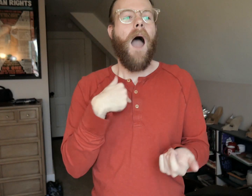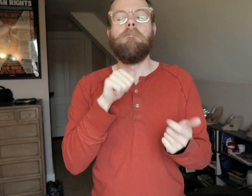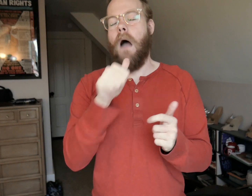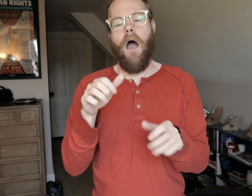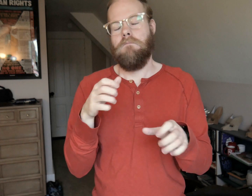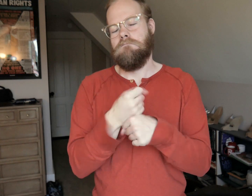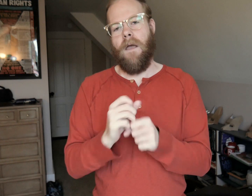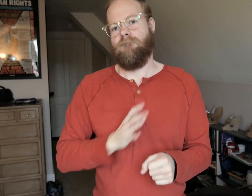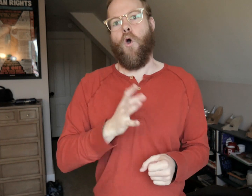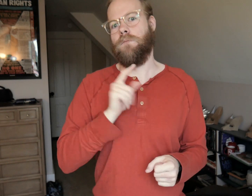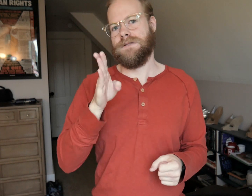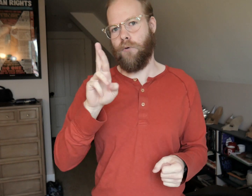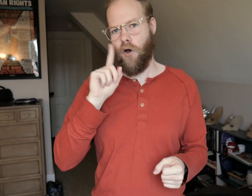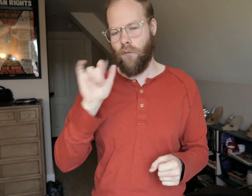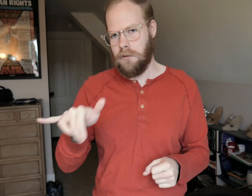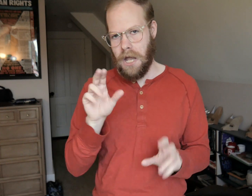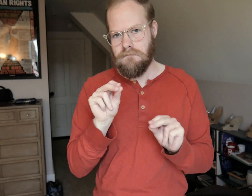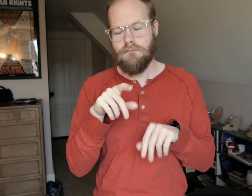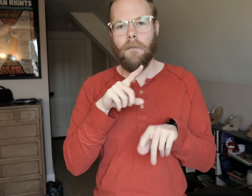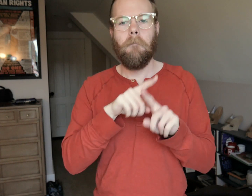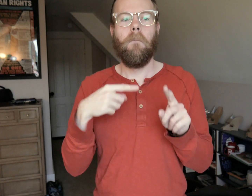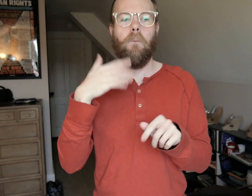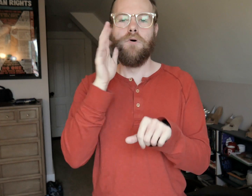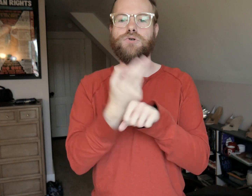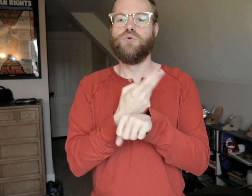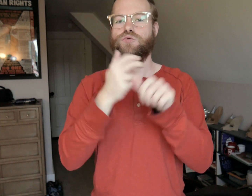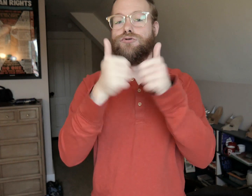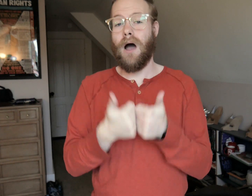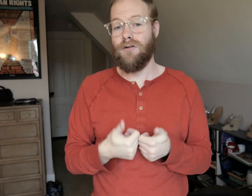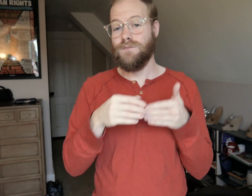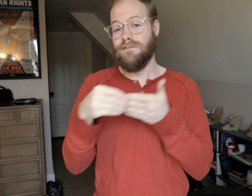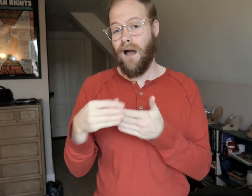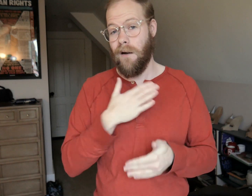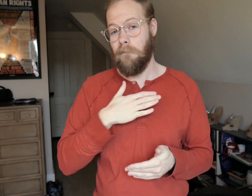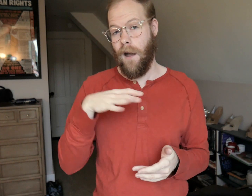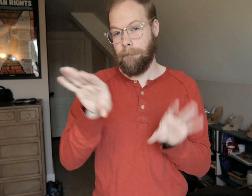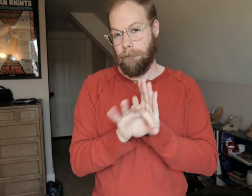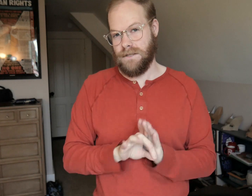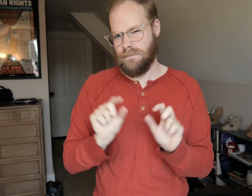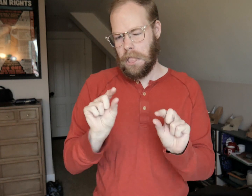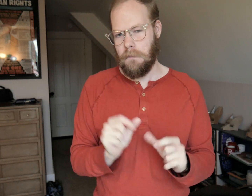I’m not going to make a formal TBR for it, but I will be using the challenges to guide my picks a bit.